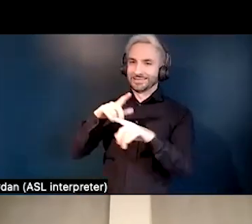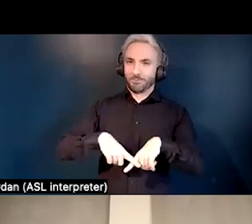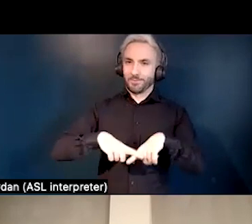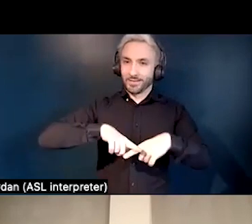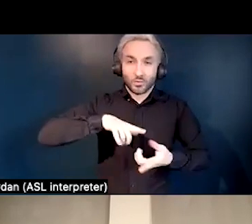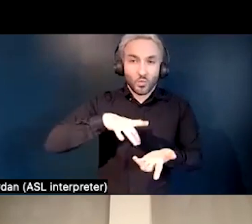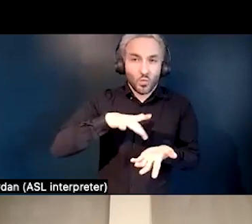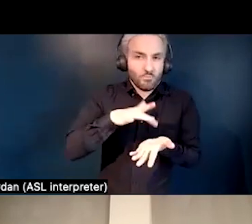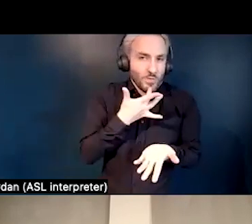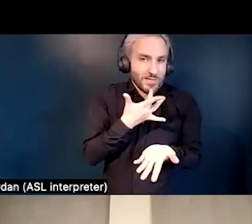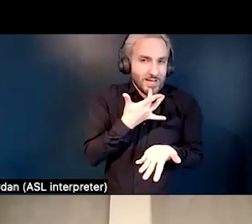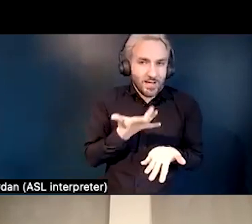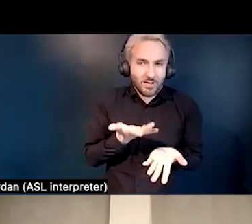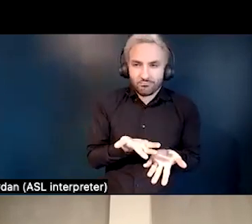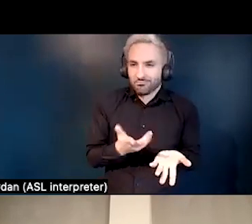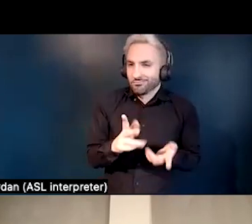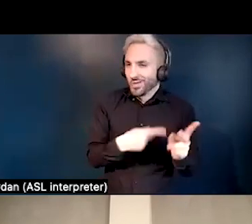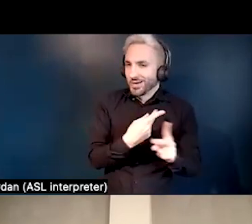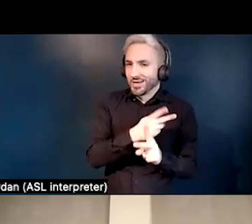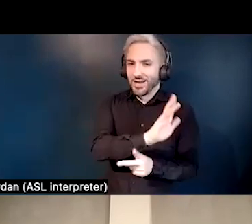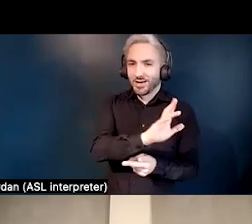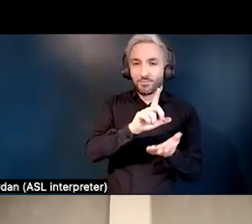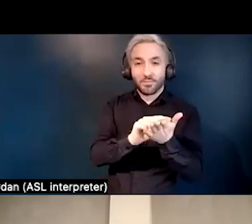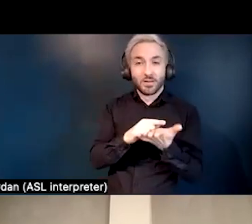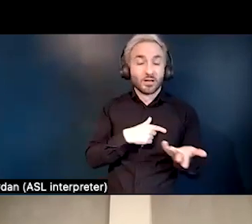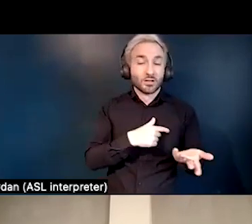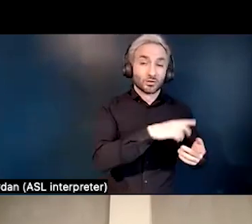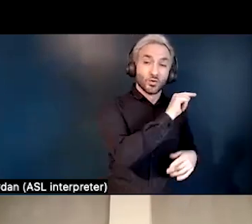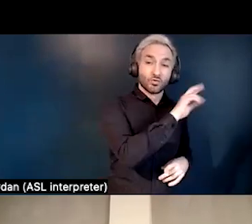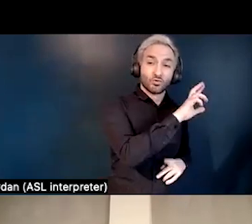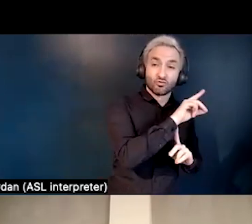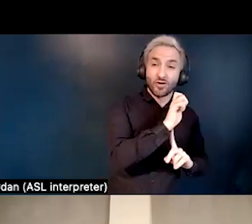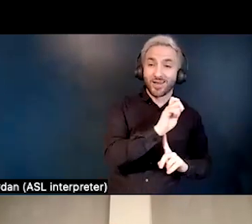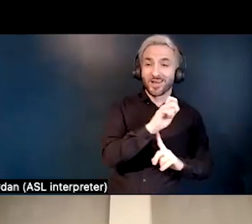trade is not the same as what you'd see in education or scholarly or professional